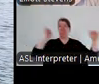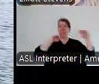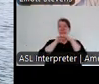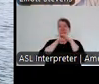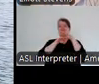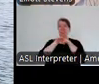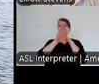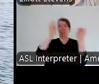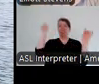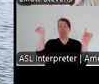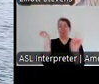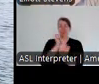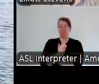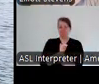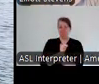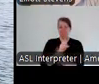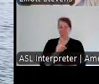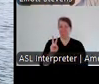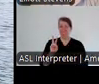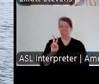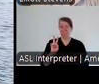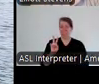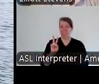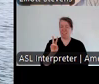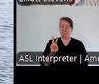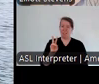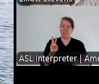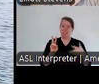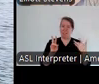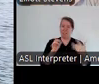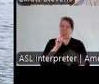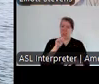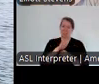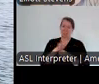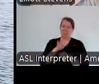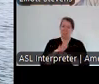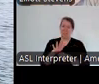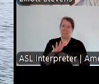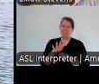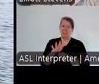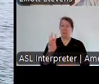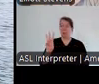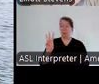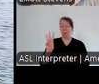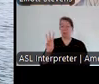or accessibility is not WCAG, um, by itself. WCAG is great. I'm happy it exists as a guide,